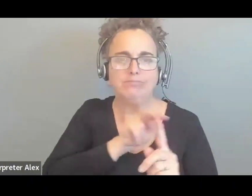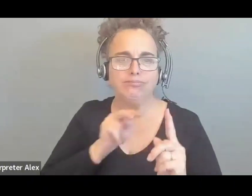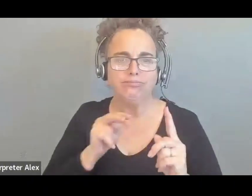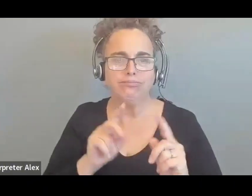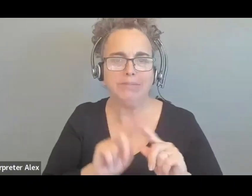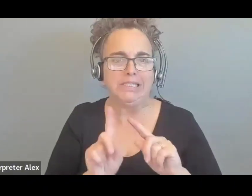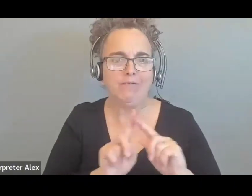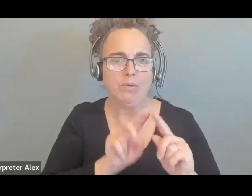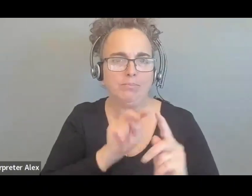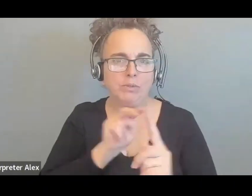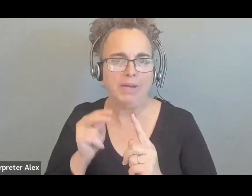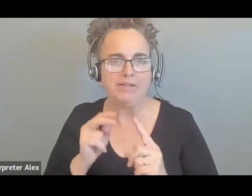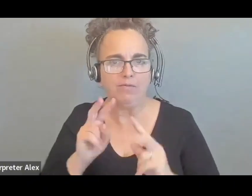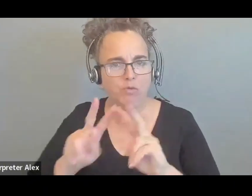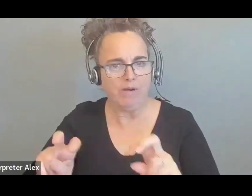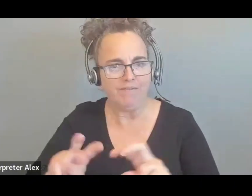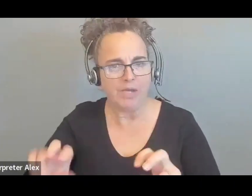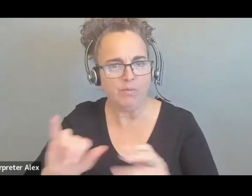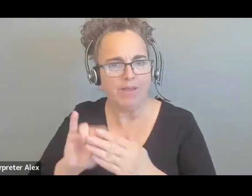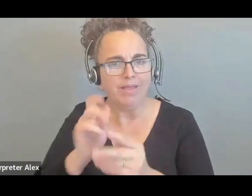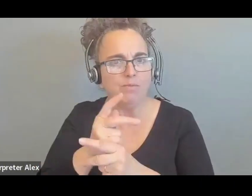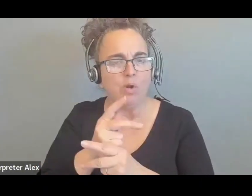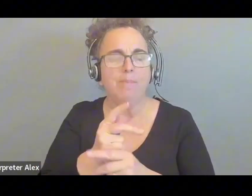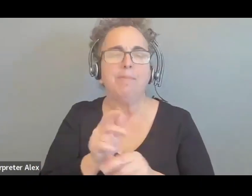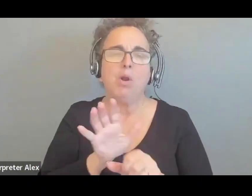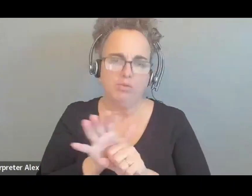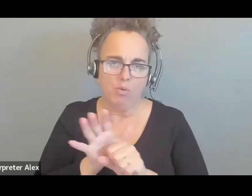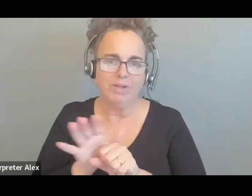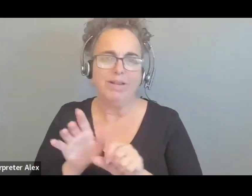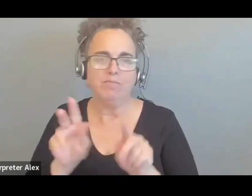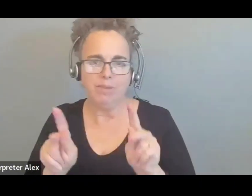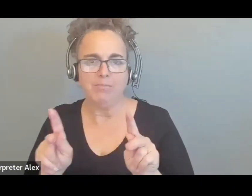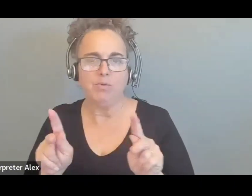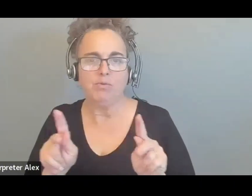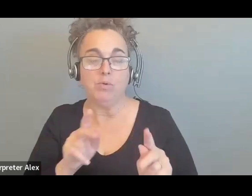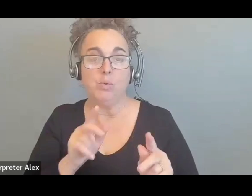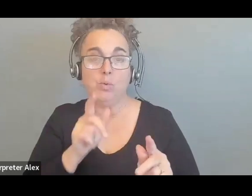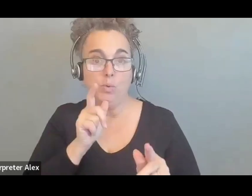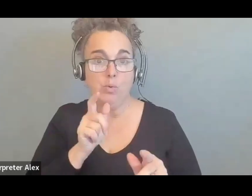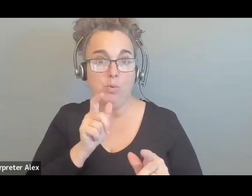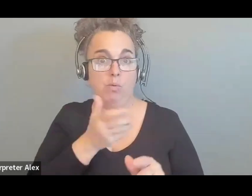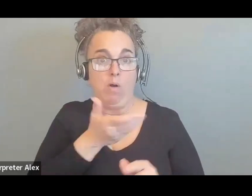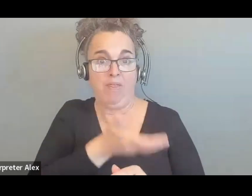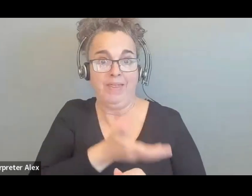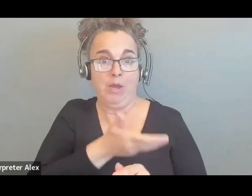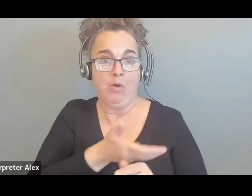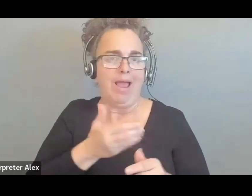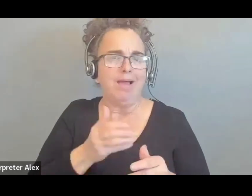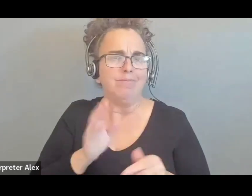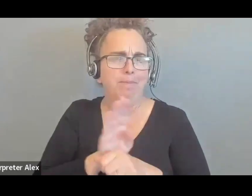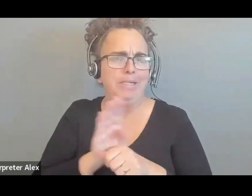who have business acumen in that space to know if these could be sustainable.